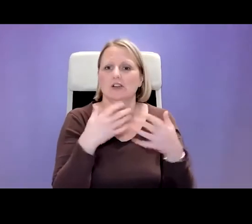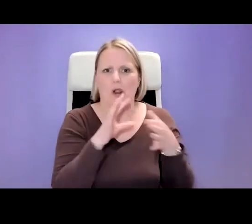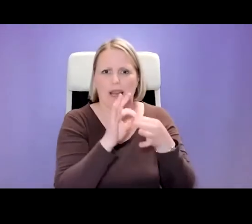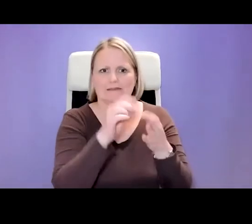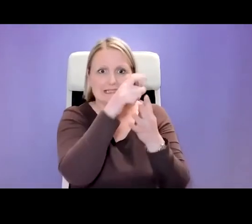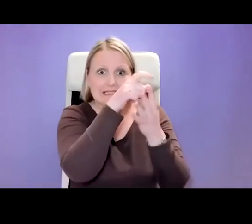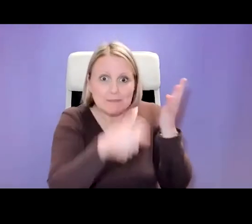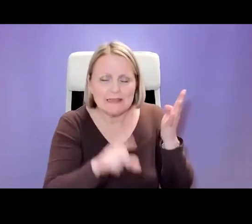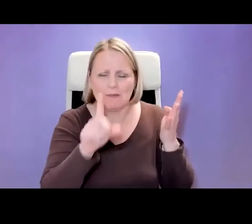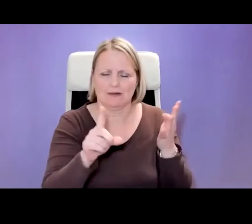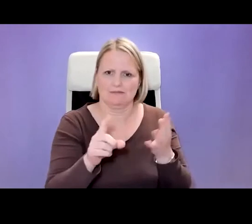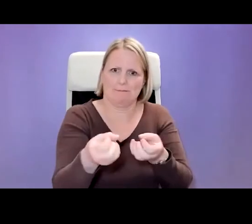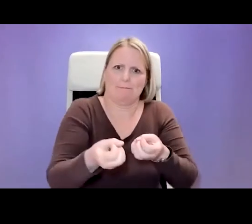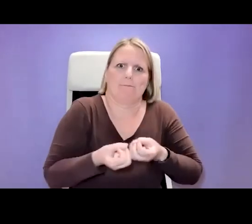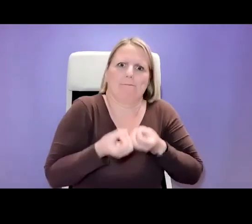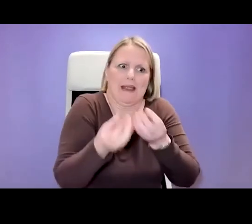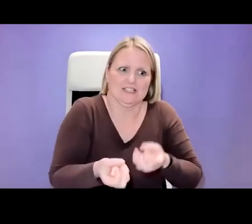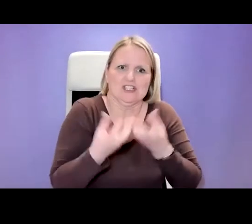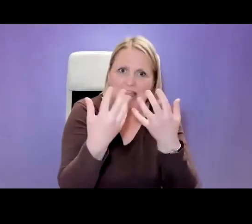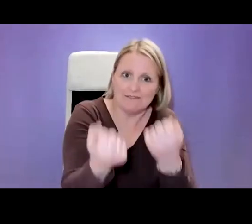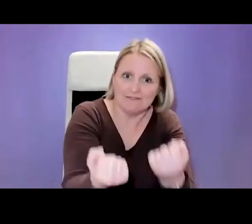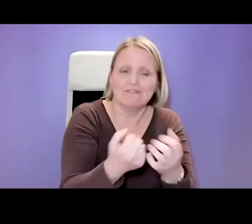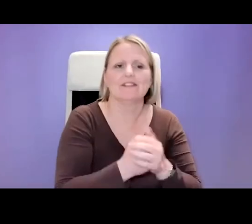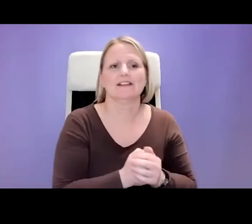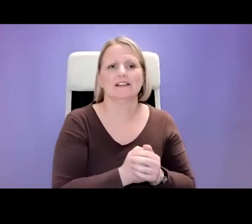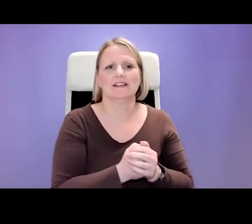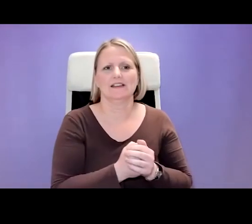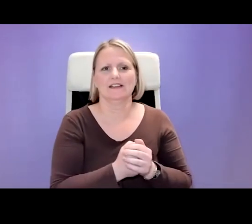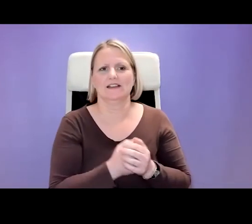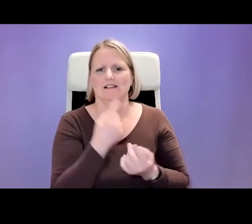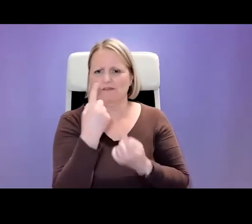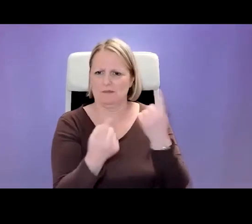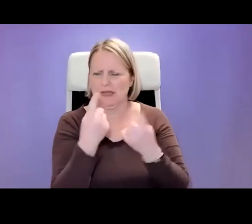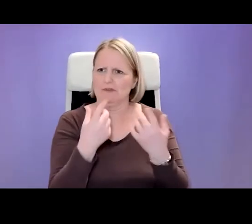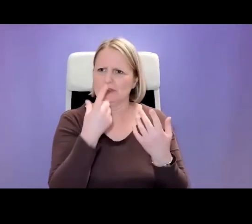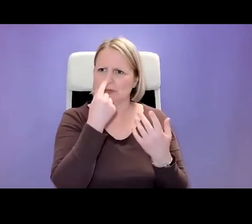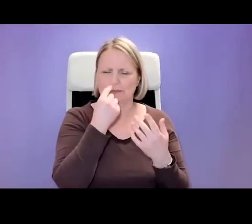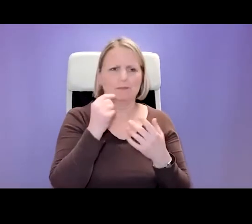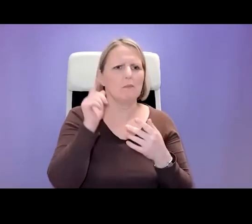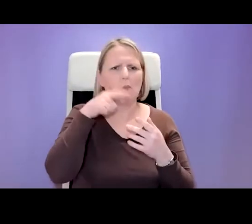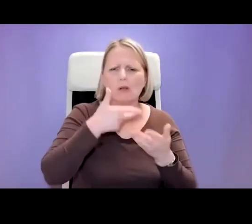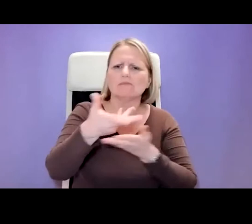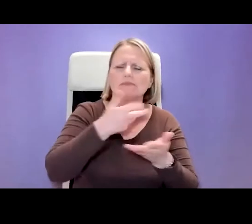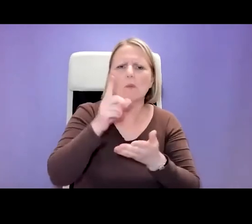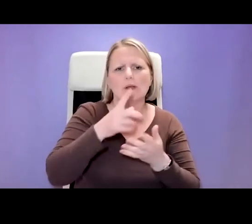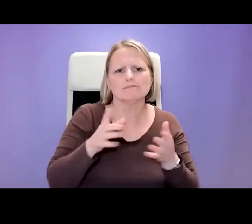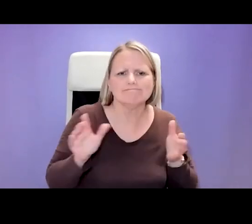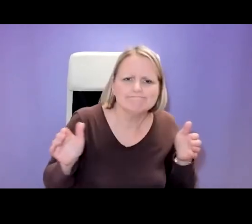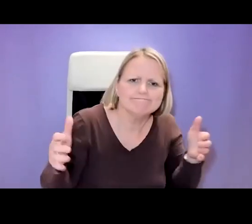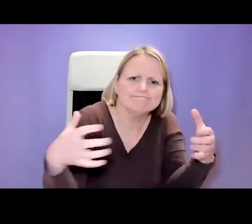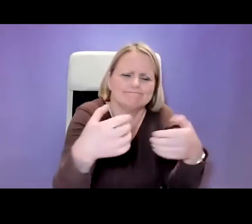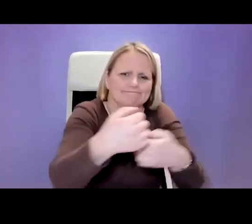The easy equation of gift with appearance deprives the Church of the implicit matrix in Paul’s discussion for a genuine embracing of the charismata.